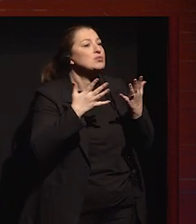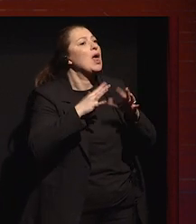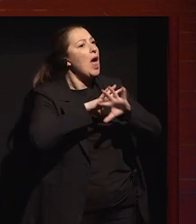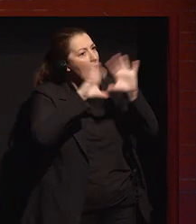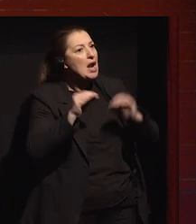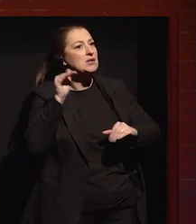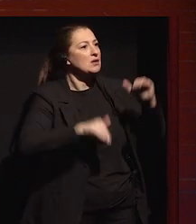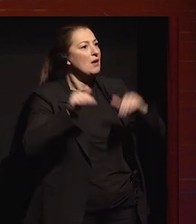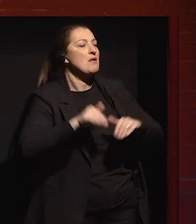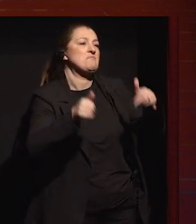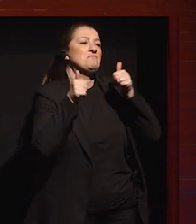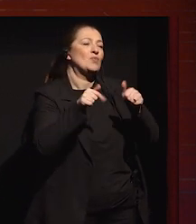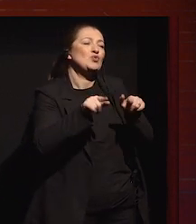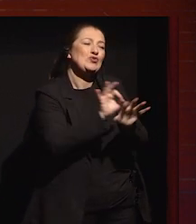and we're really looking forward to hearing from you.